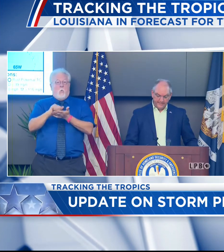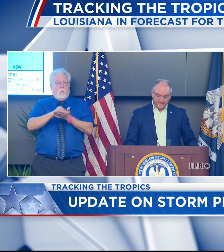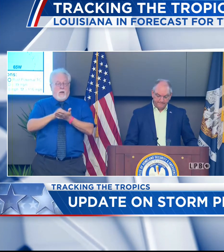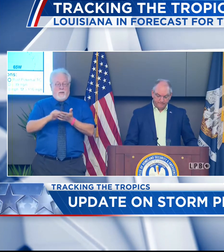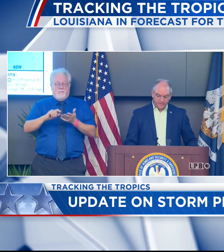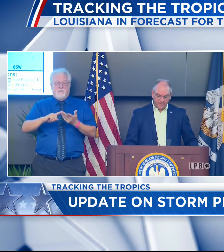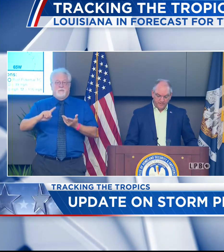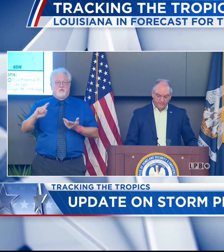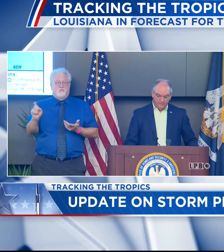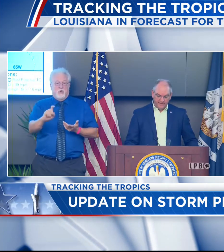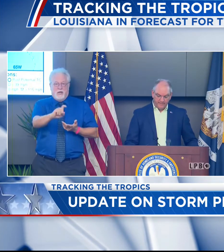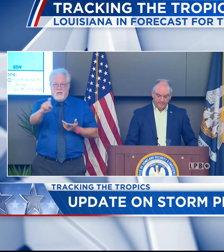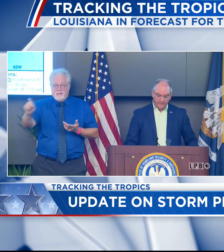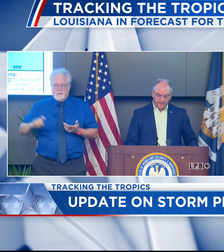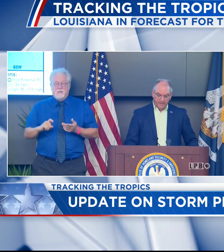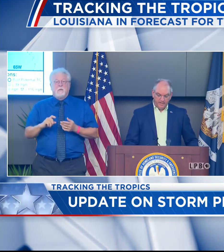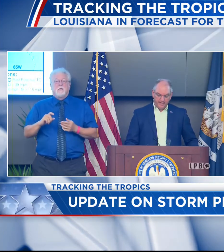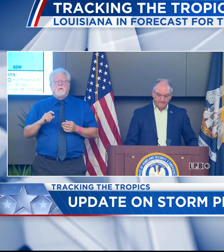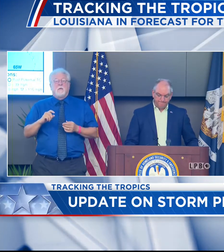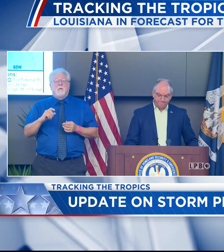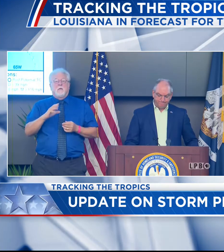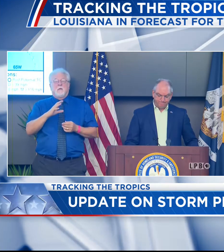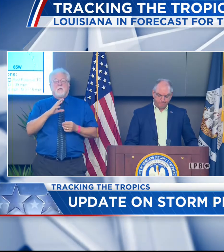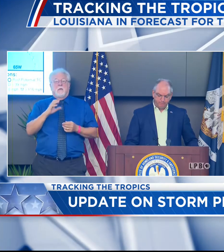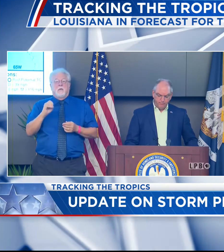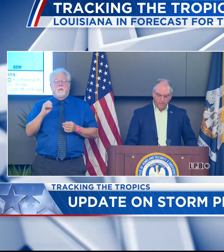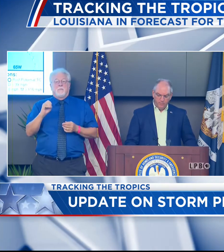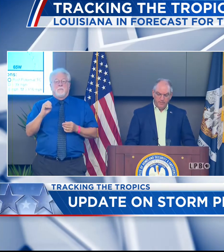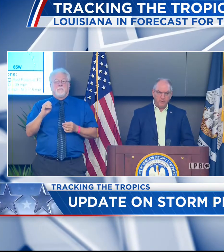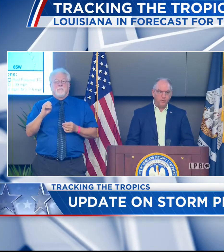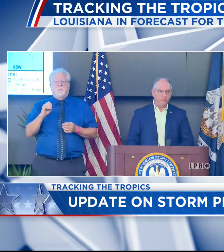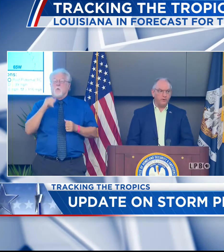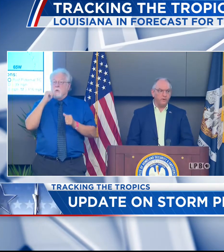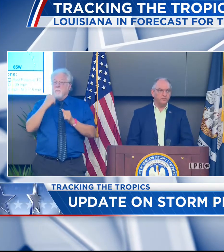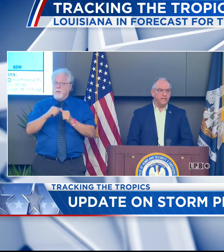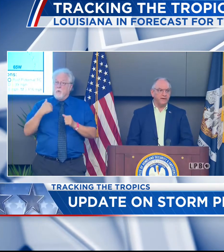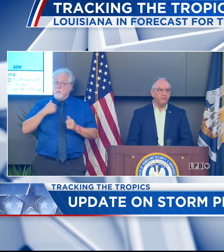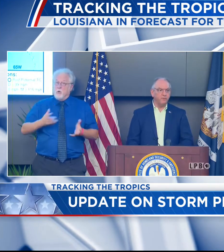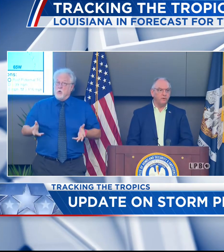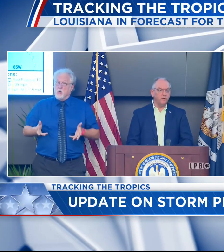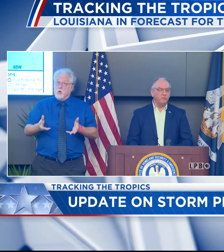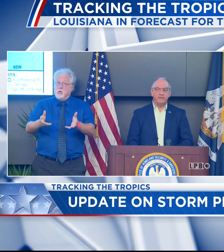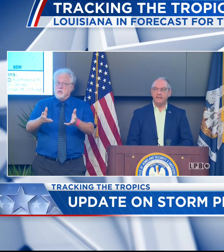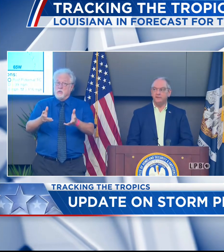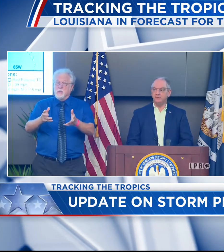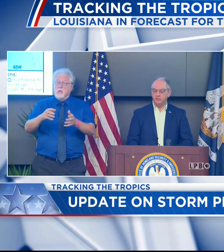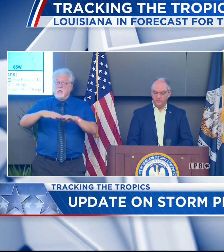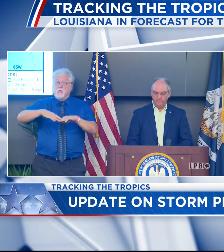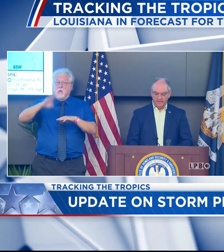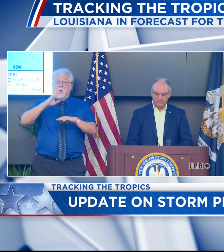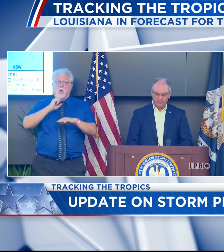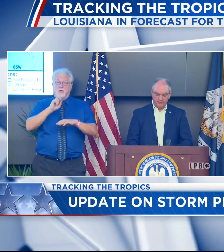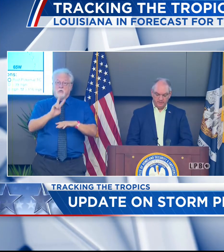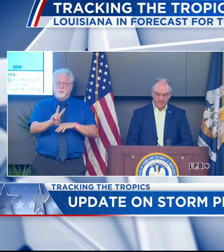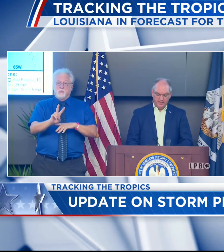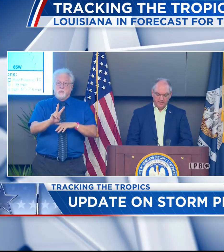COVERINGS. TWO PER PERSON. HAND SANITIZER. DISINFECTANT WIPES AND SPRAYS,